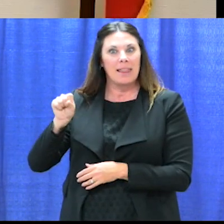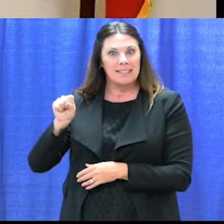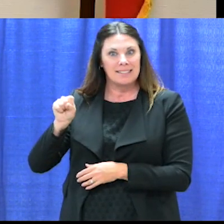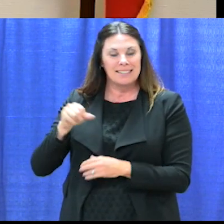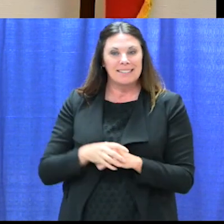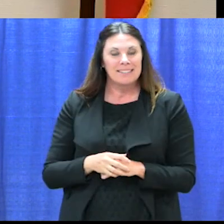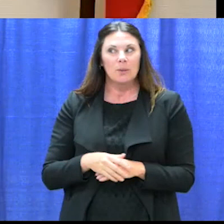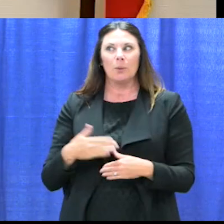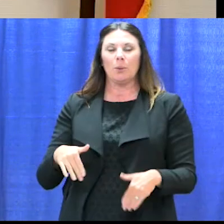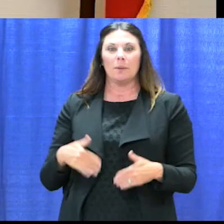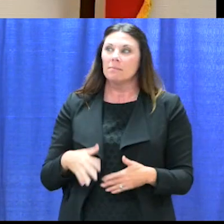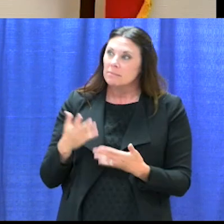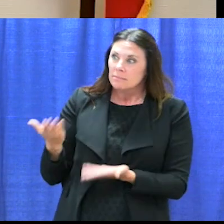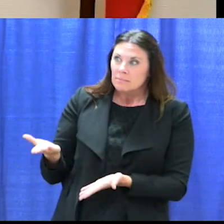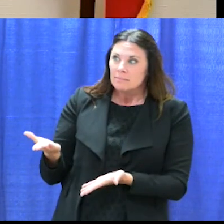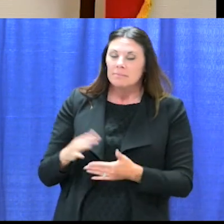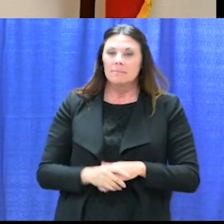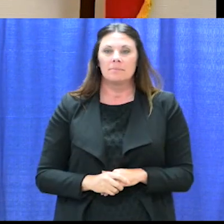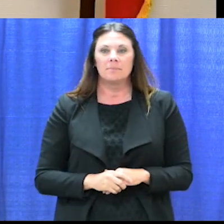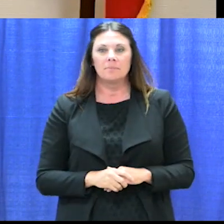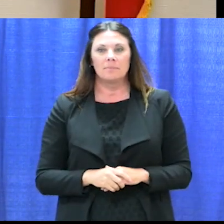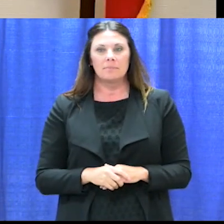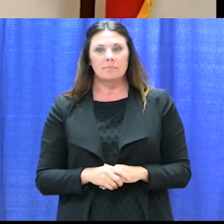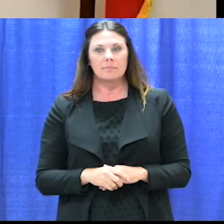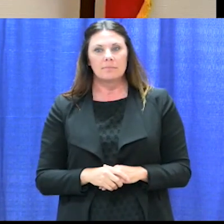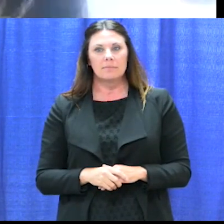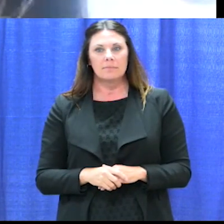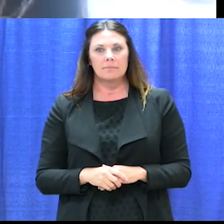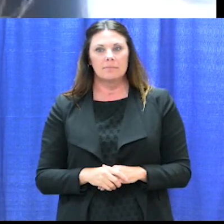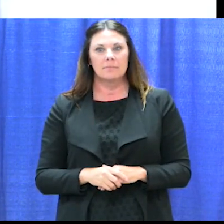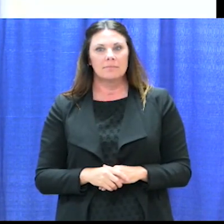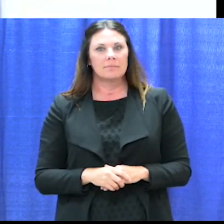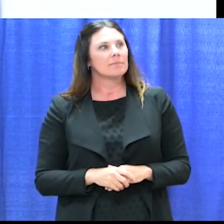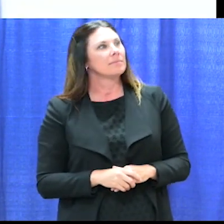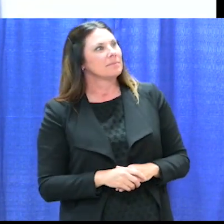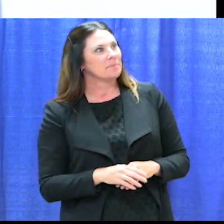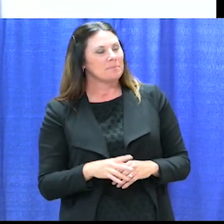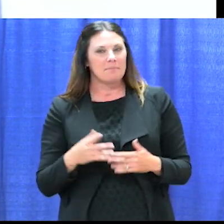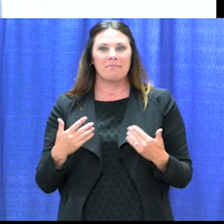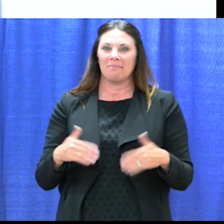[Amazon’s Sally Kay, Public Policy Team speaking] Thank you for including Amazon here today.